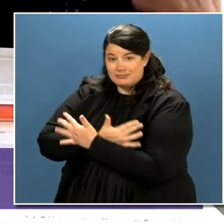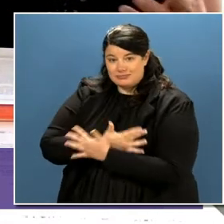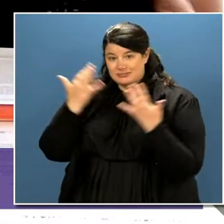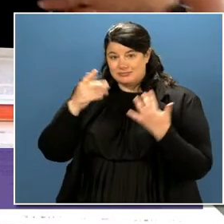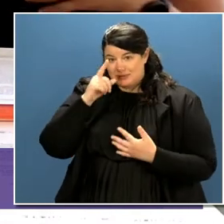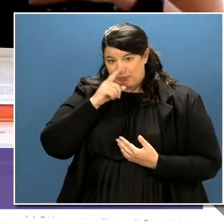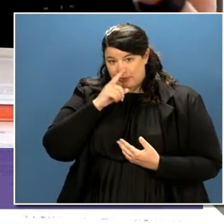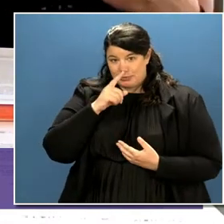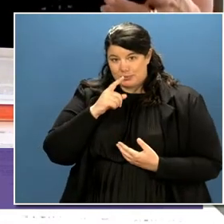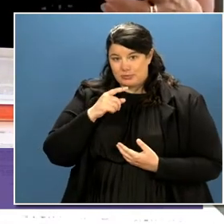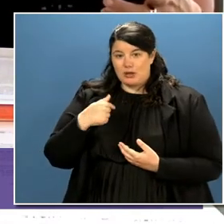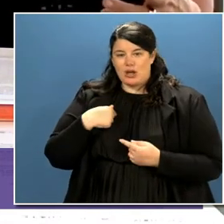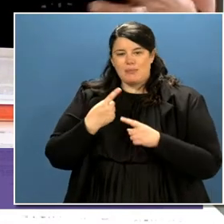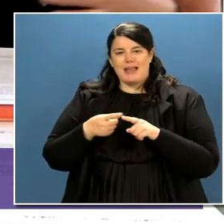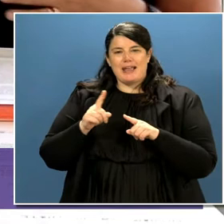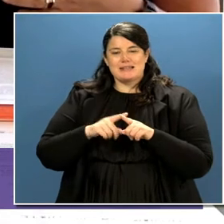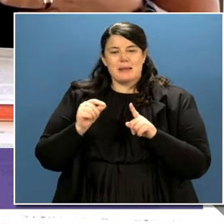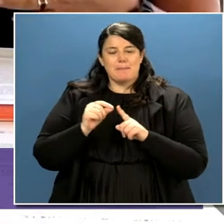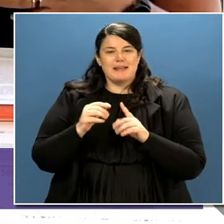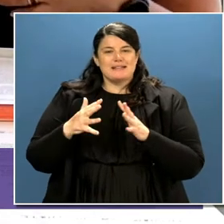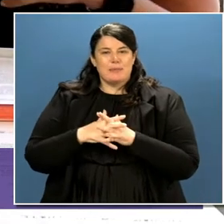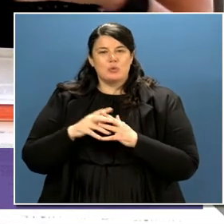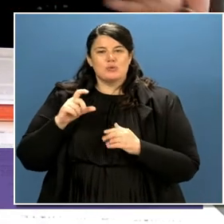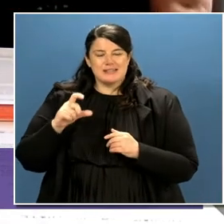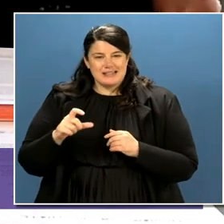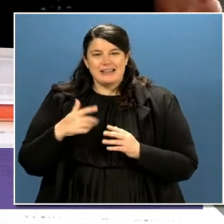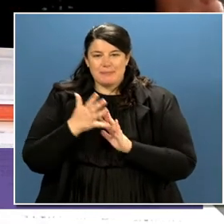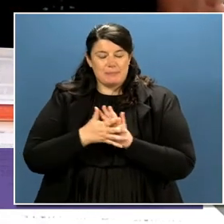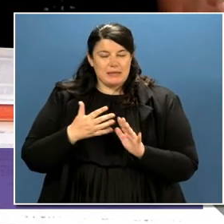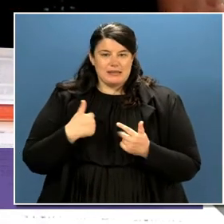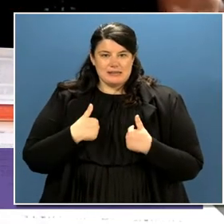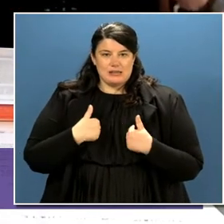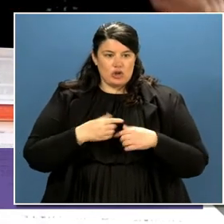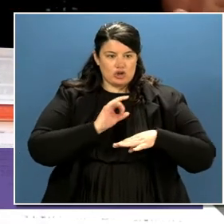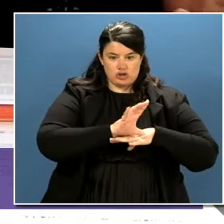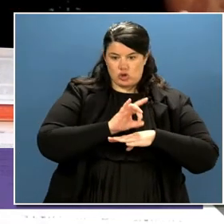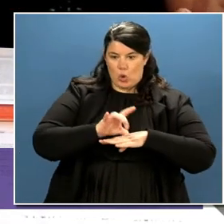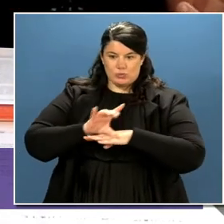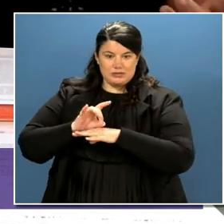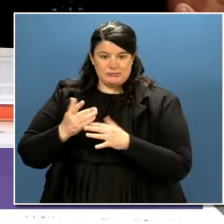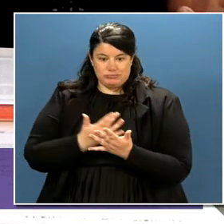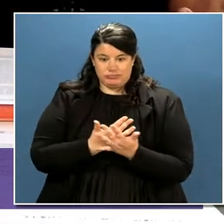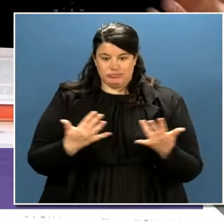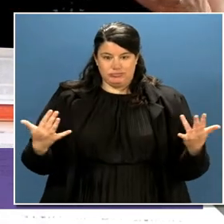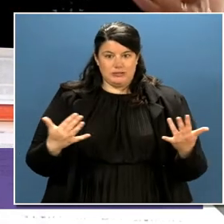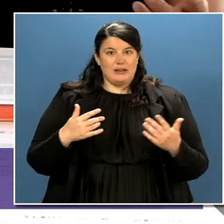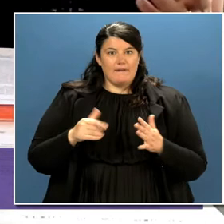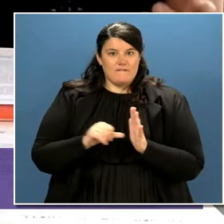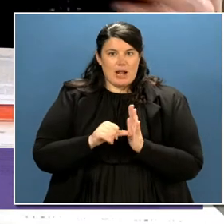ex-PwC, so having a huge number of consultants has a significant financial burden on the organisation.